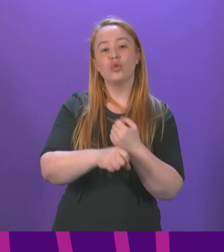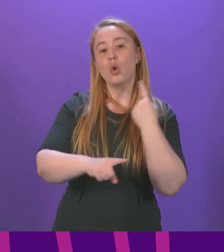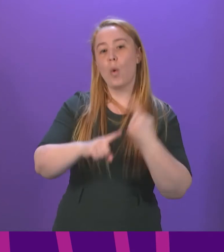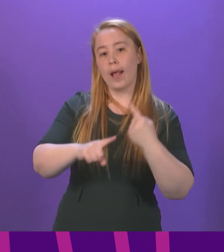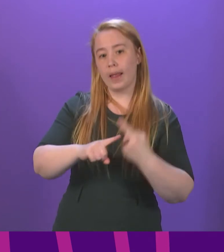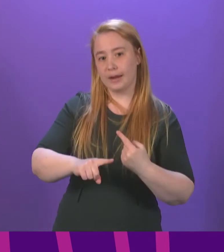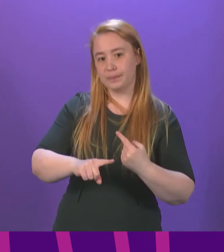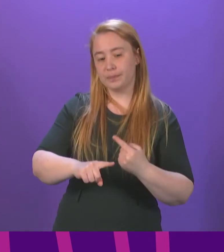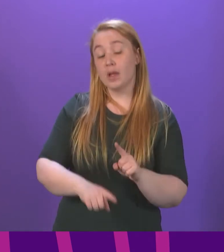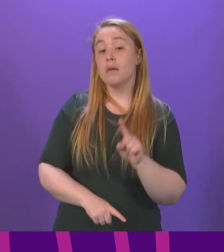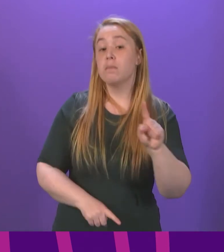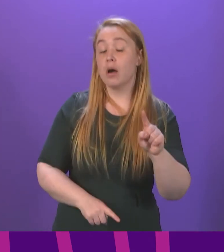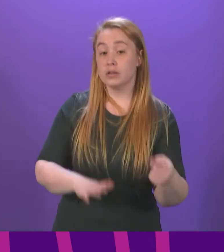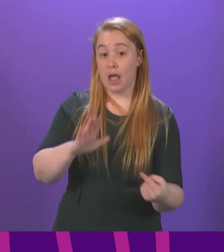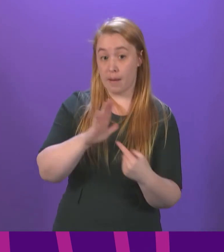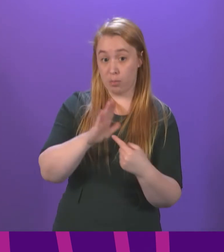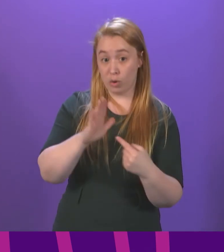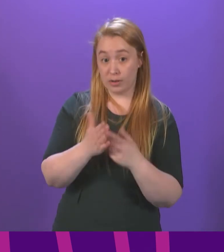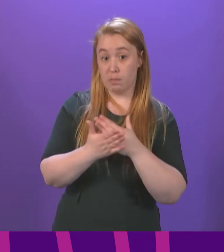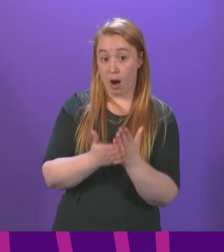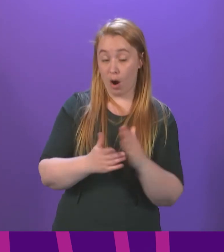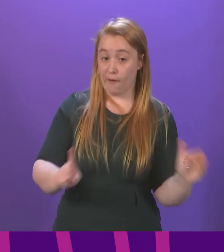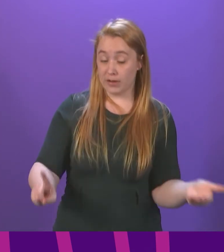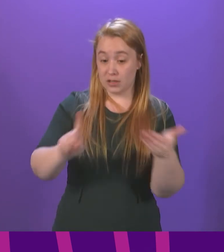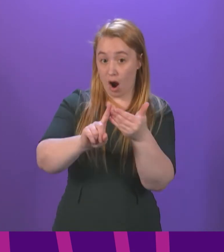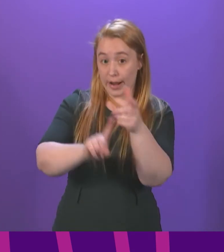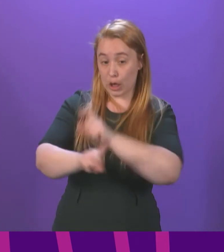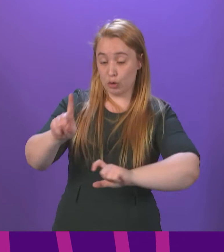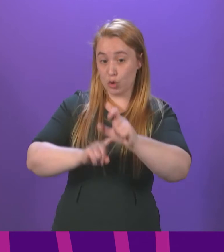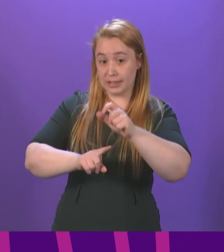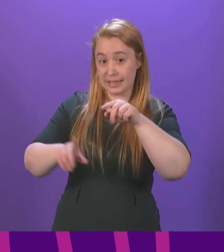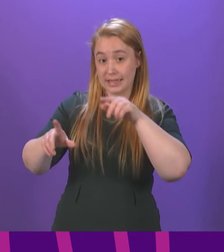A really important aspect of our targeted community testing is the fact that we have